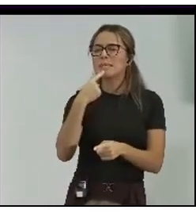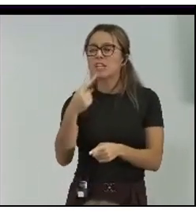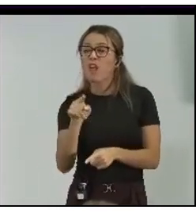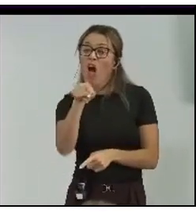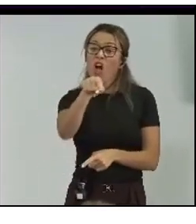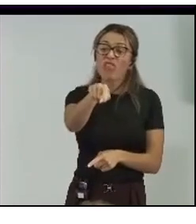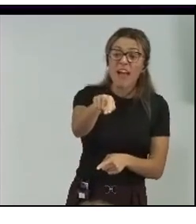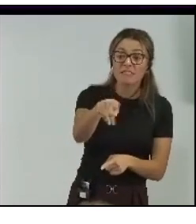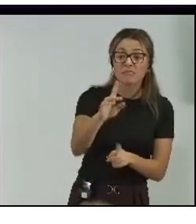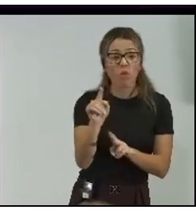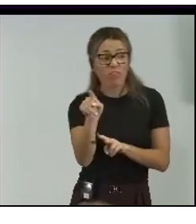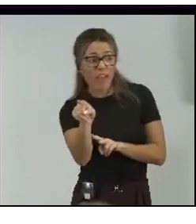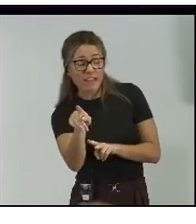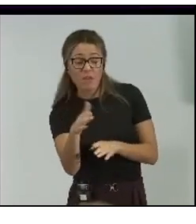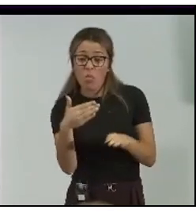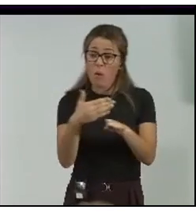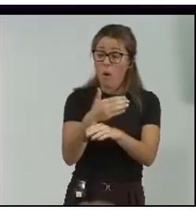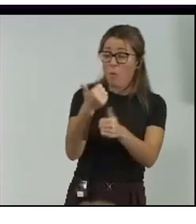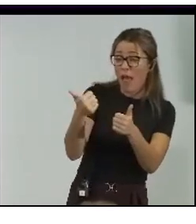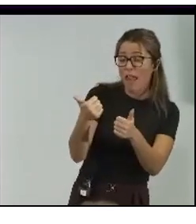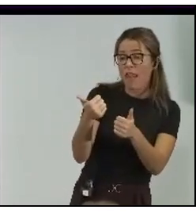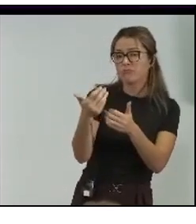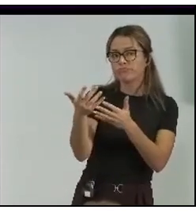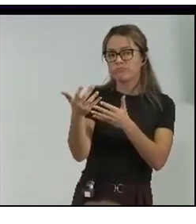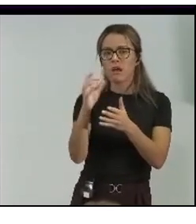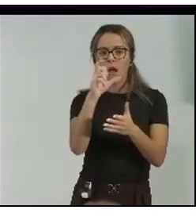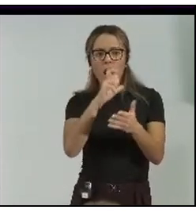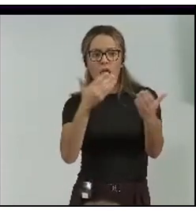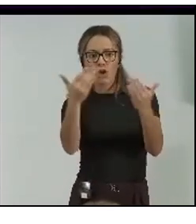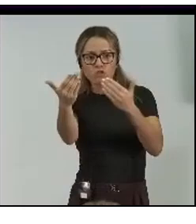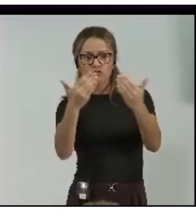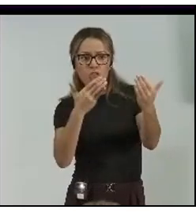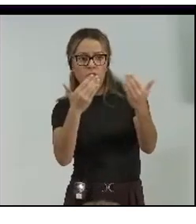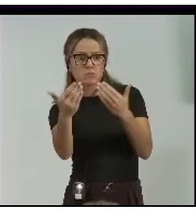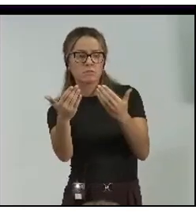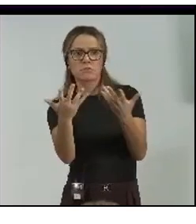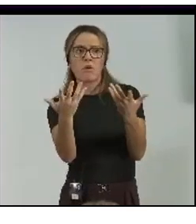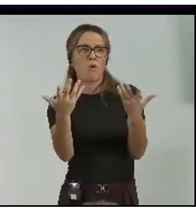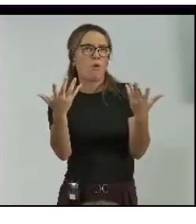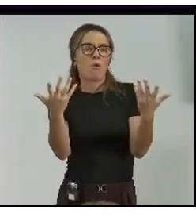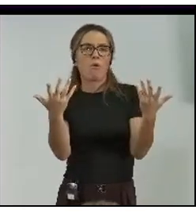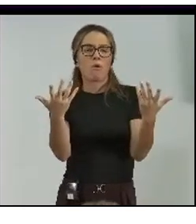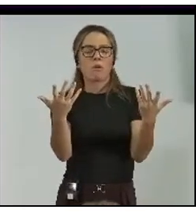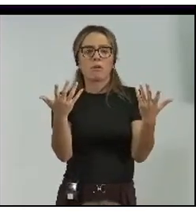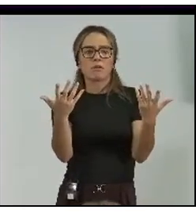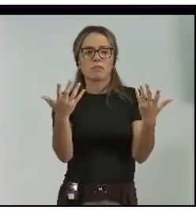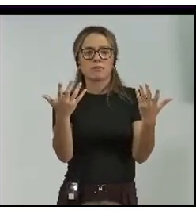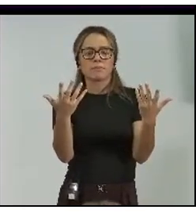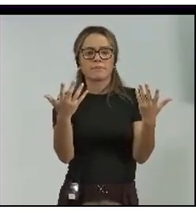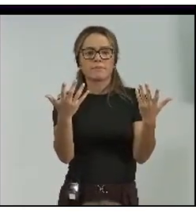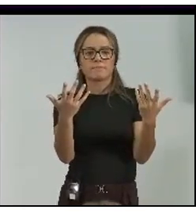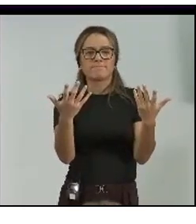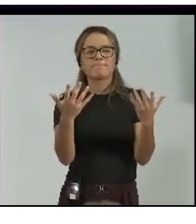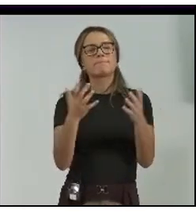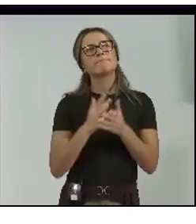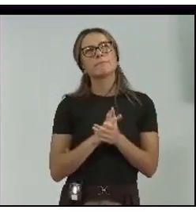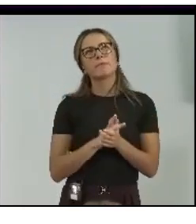OK, that works, you know, colour contrast and on, on making teams understand that if